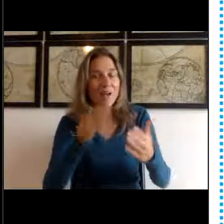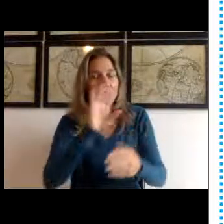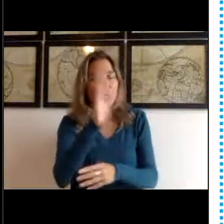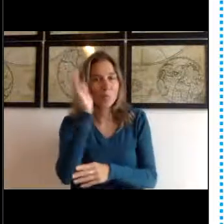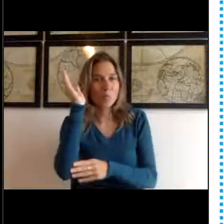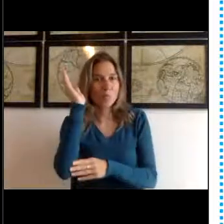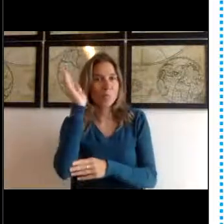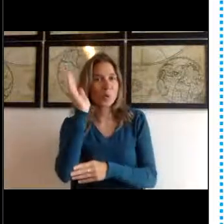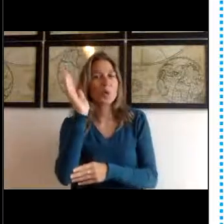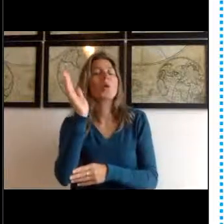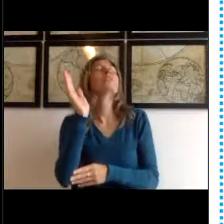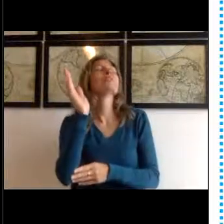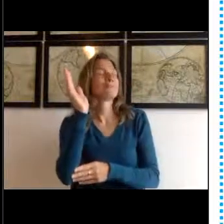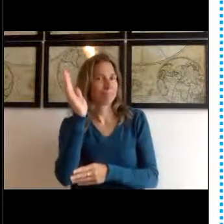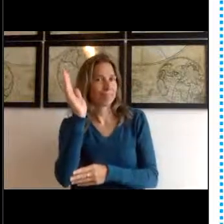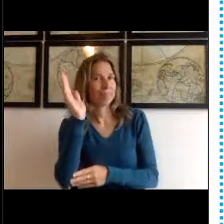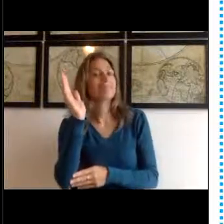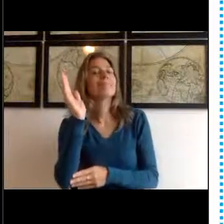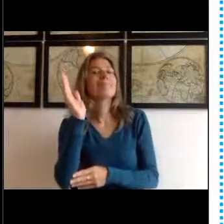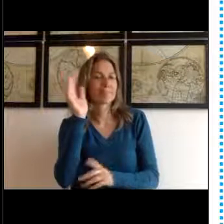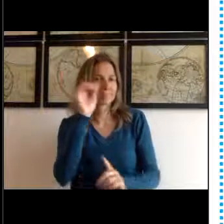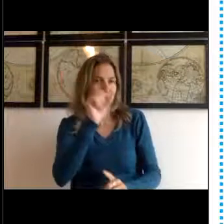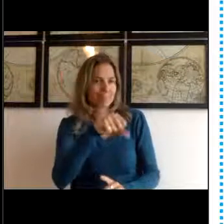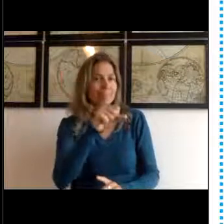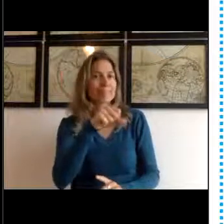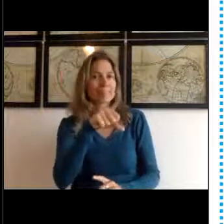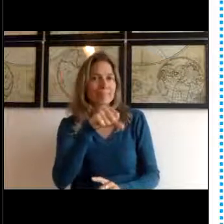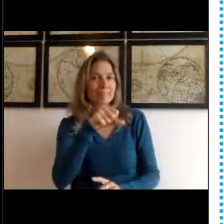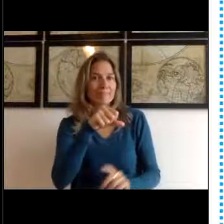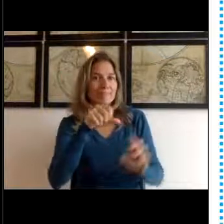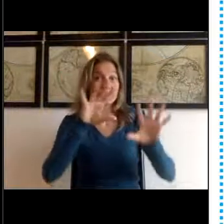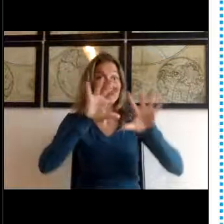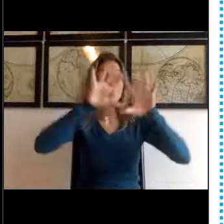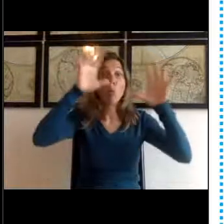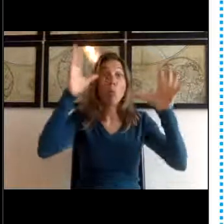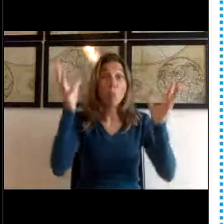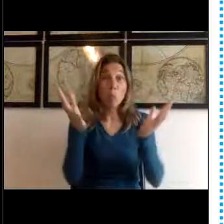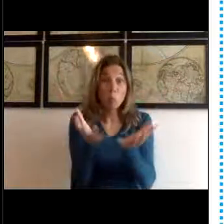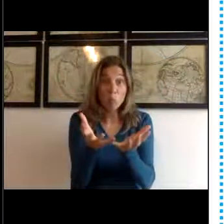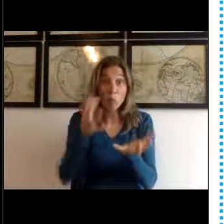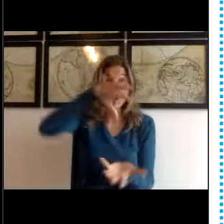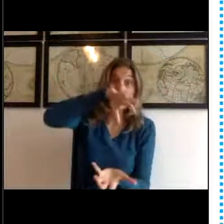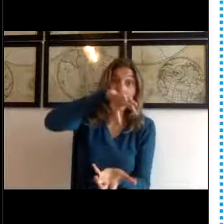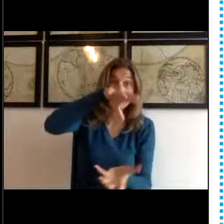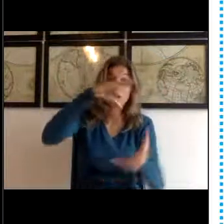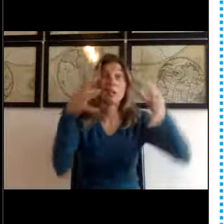You brought this dimension, the world has been turned upside down with COVID-19.